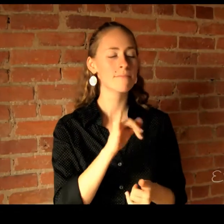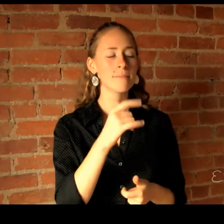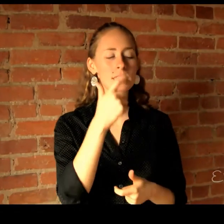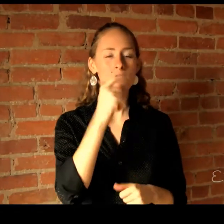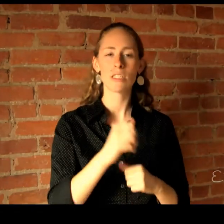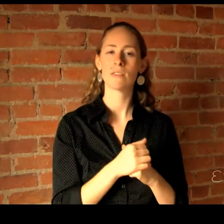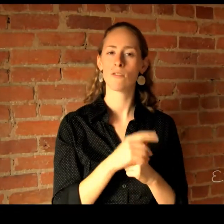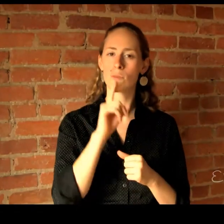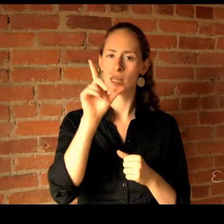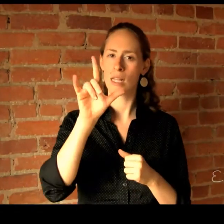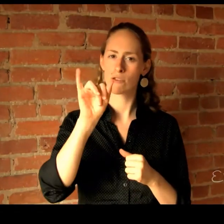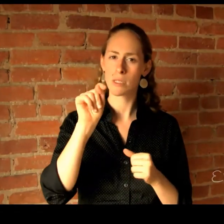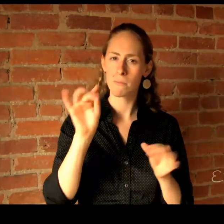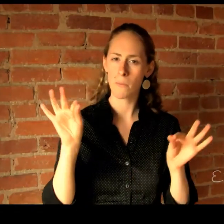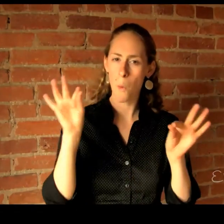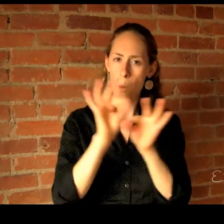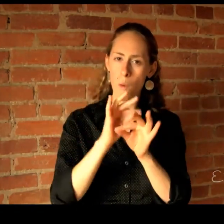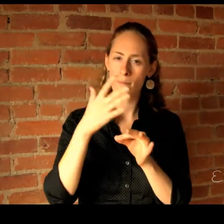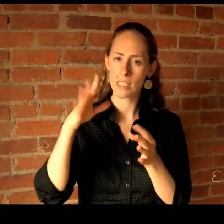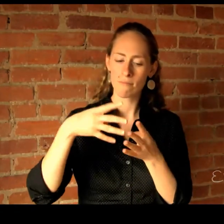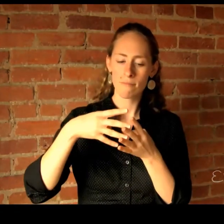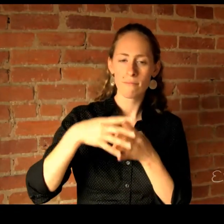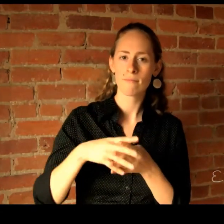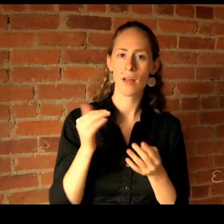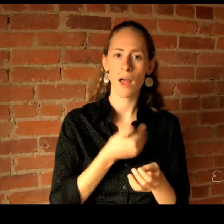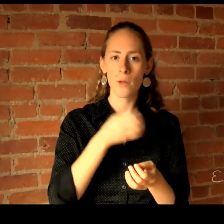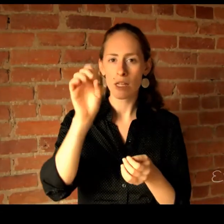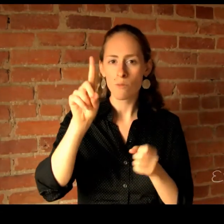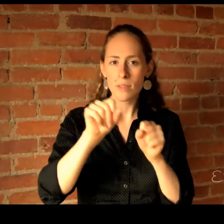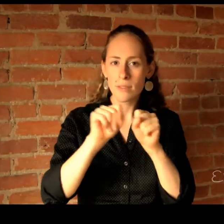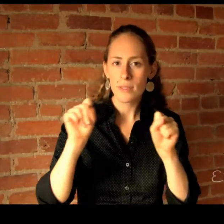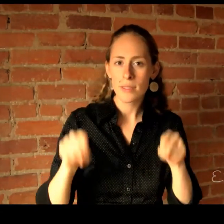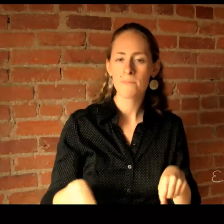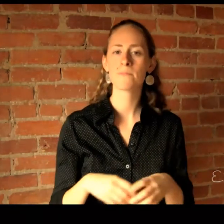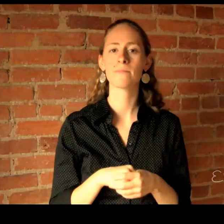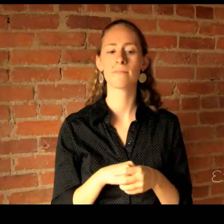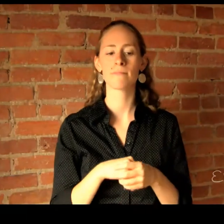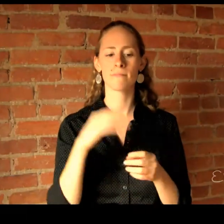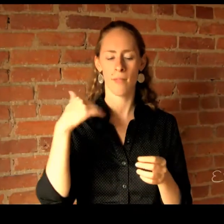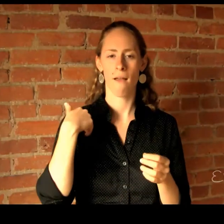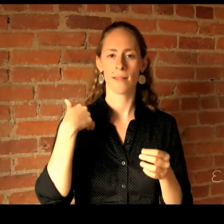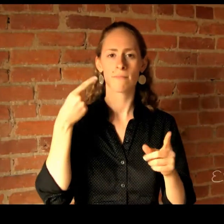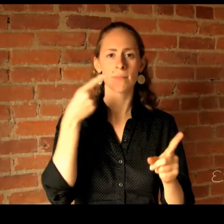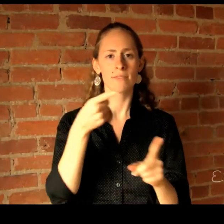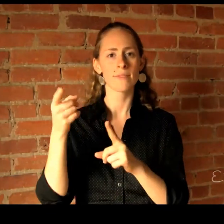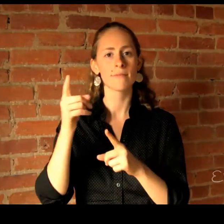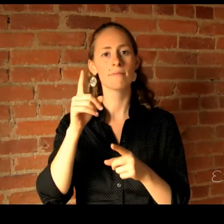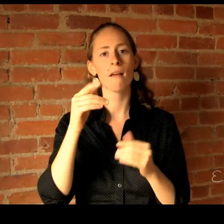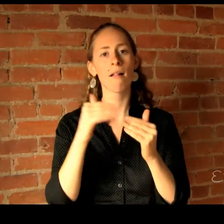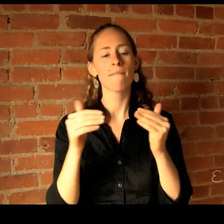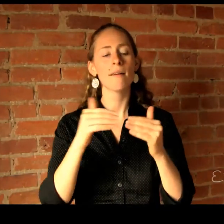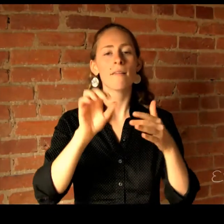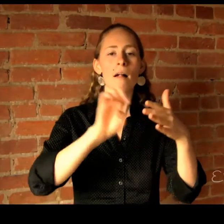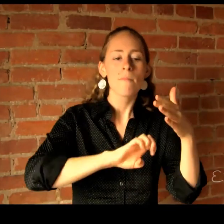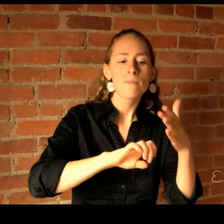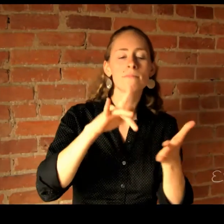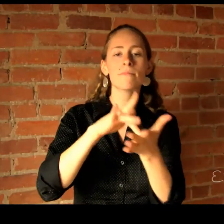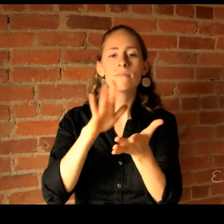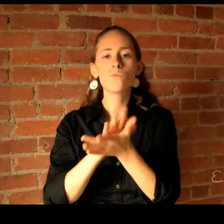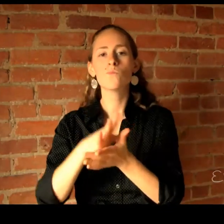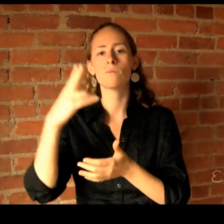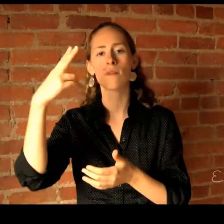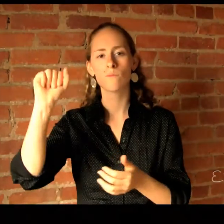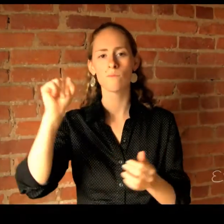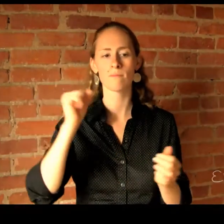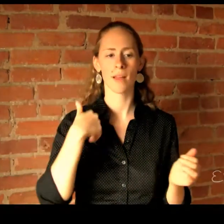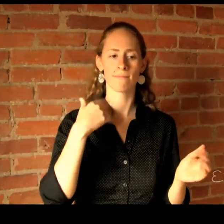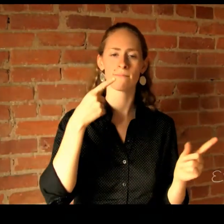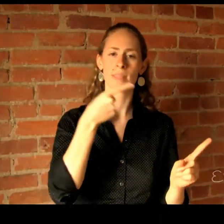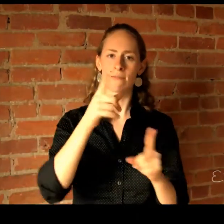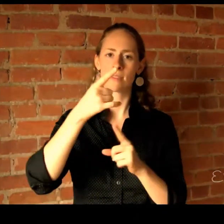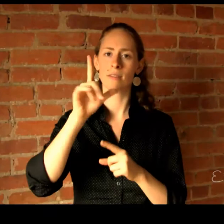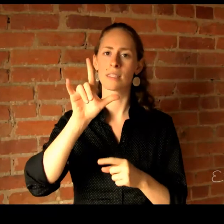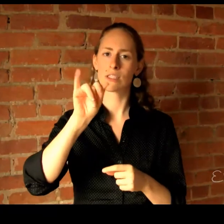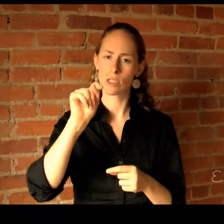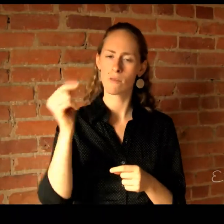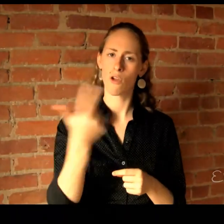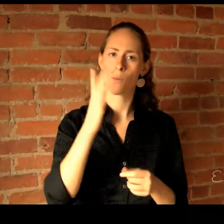embedded in our educational system. Specific literature is assigned at an expected grade level for the students.